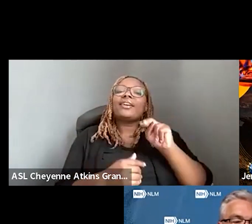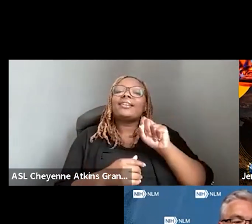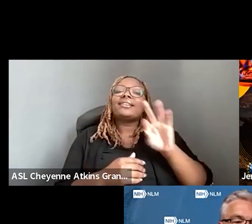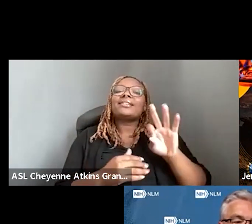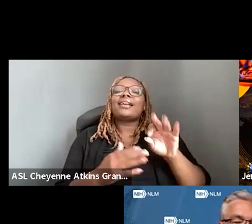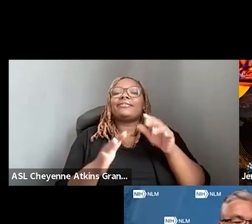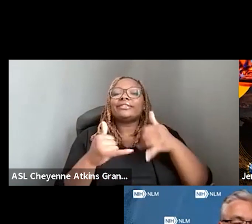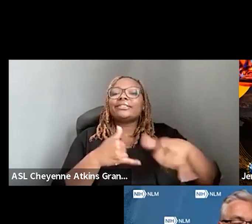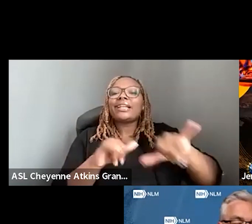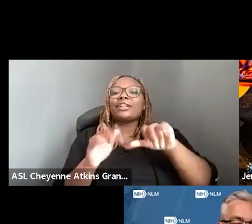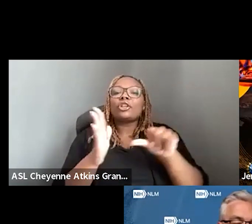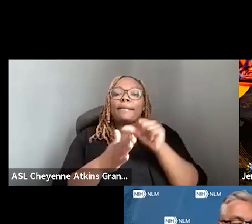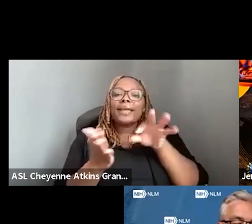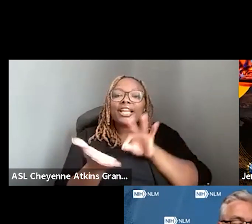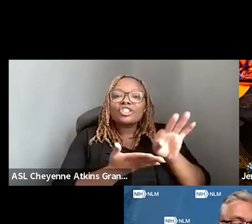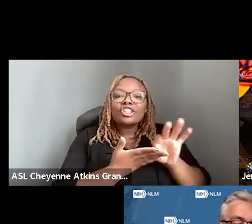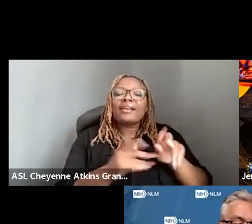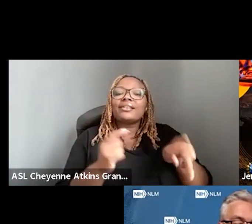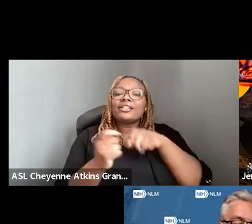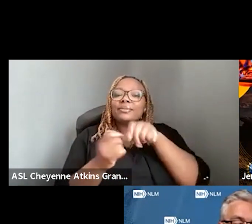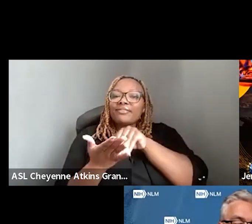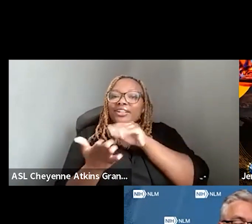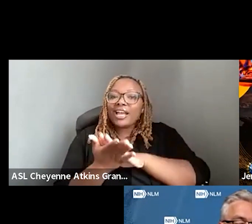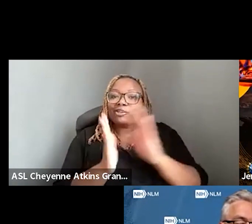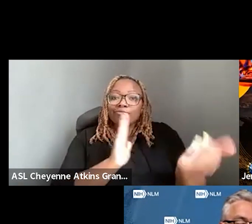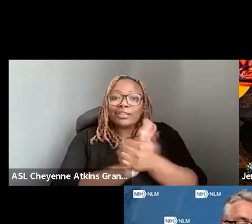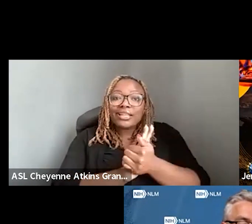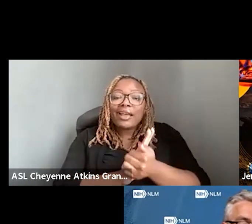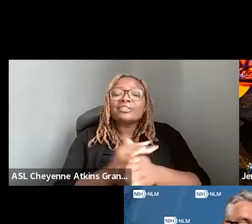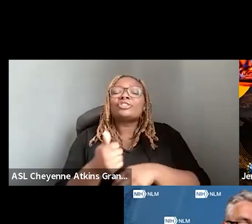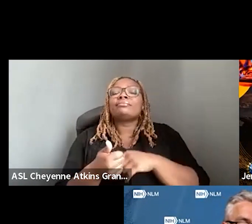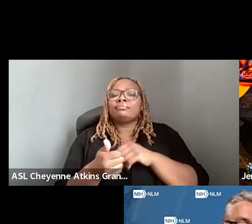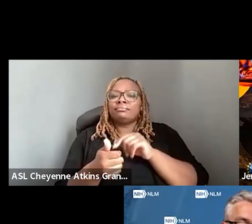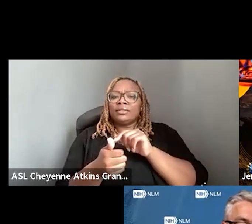We're checking for certain documents are there. So those things take time.